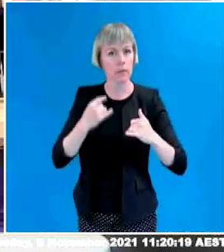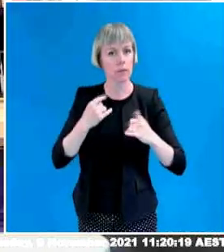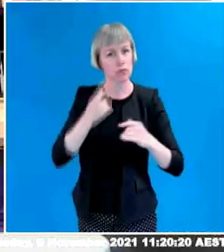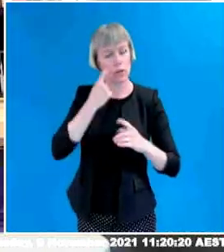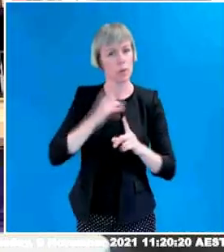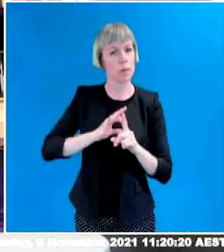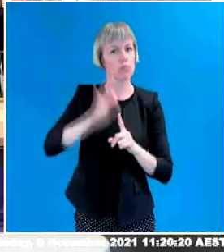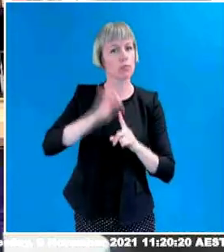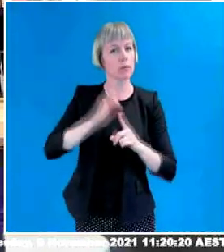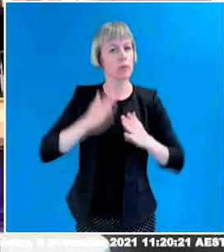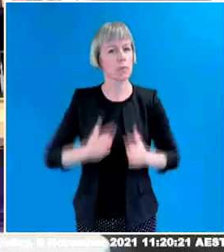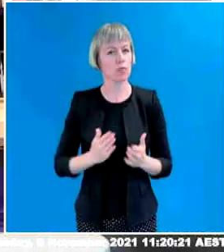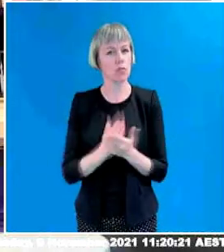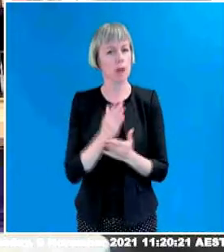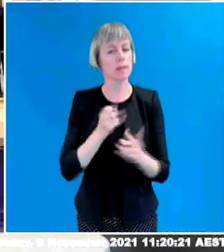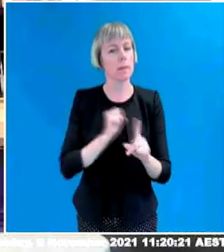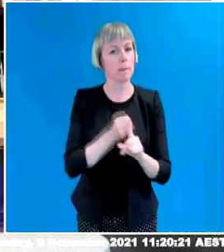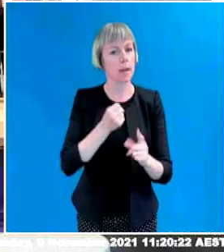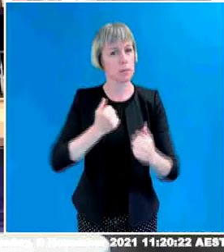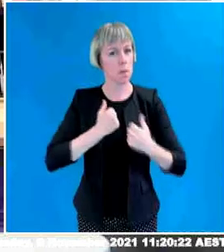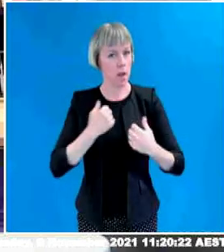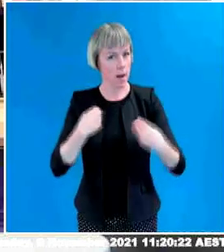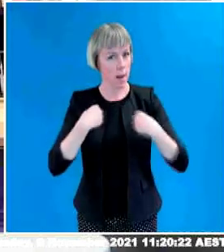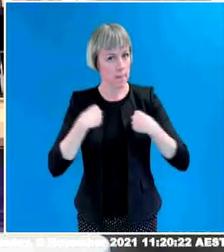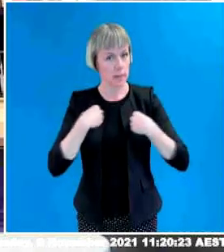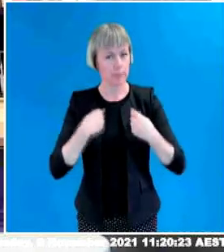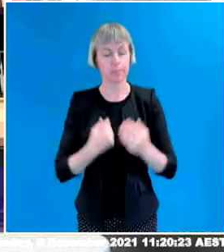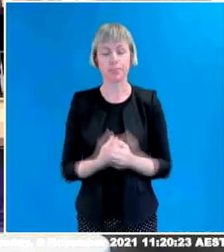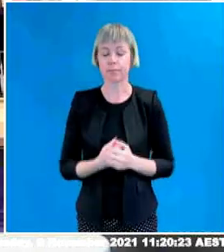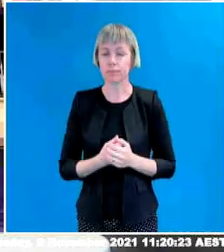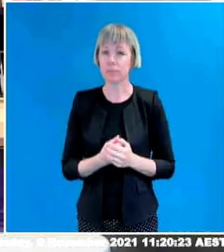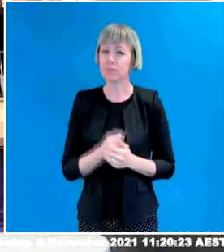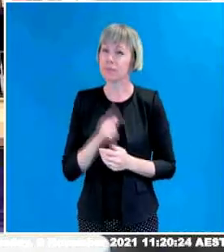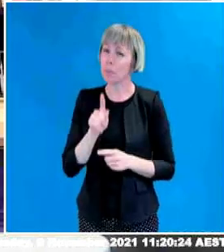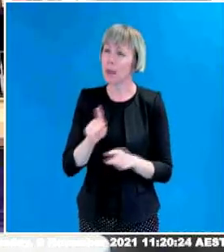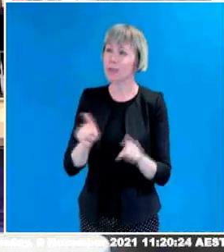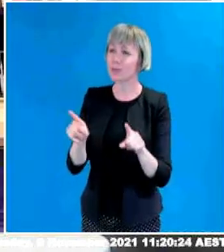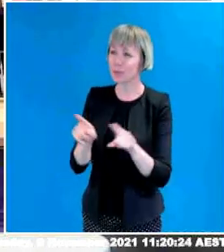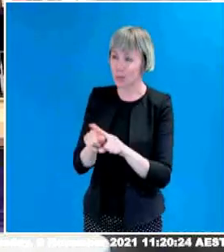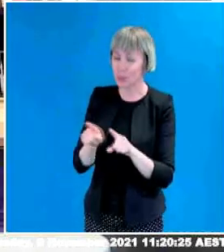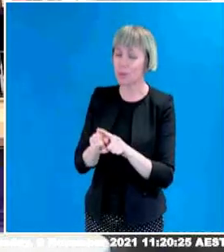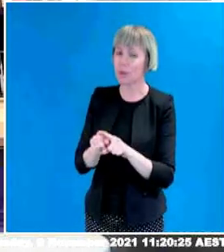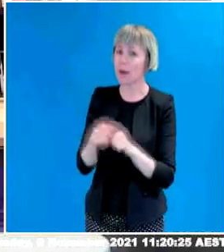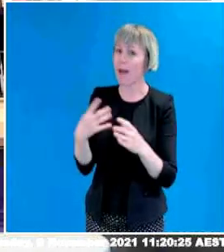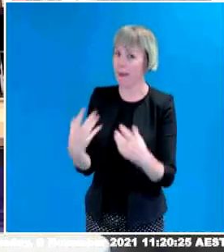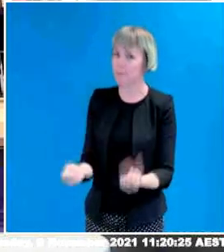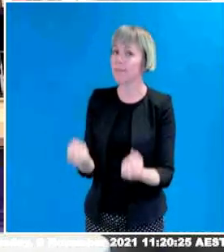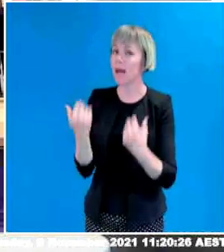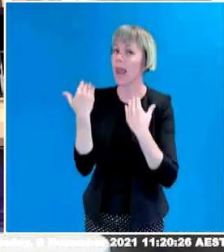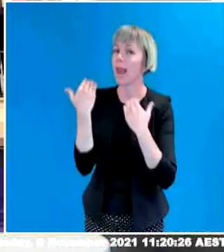So they have been affected, but there are also limitations in that you can't